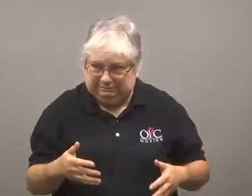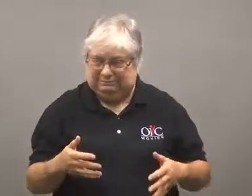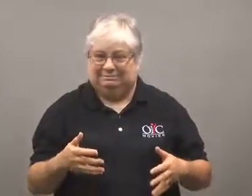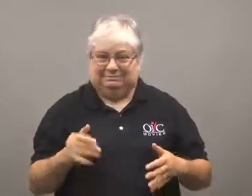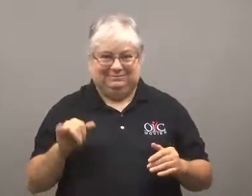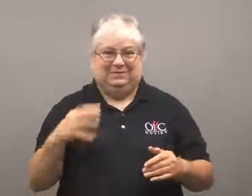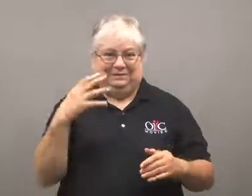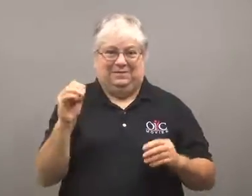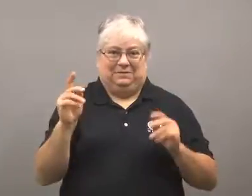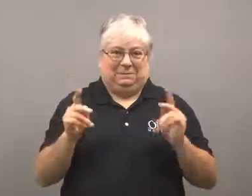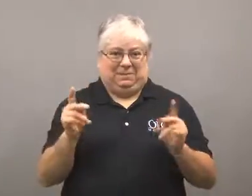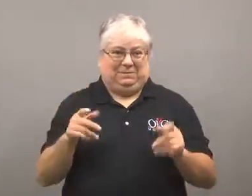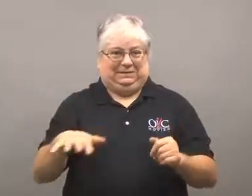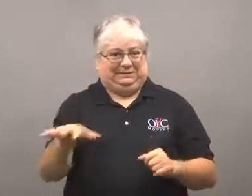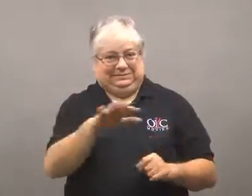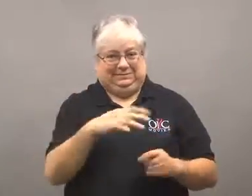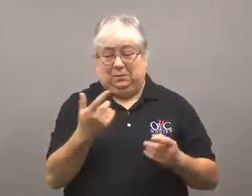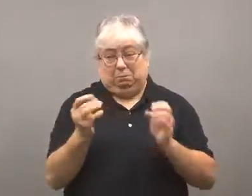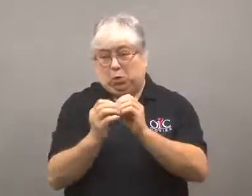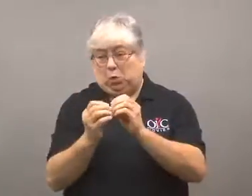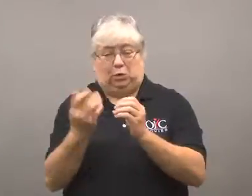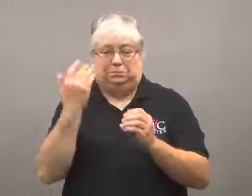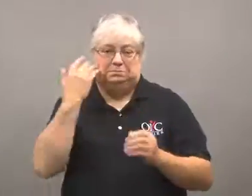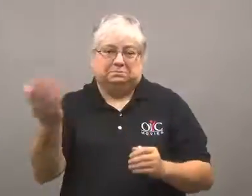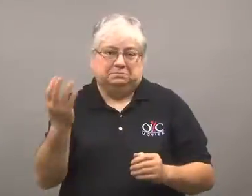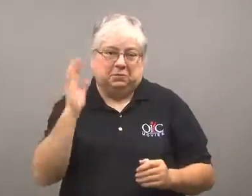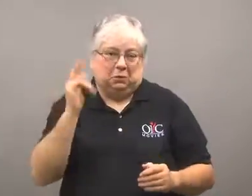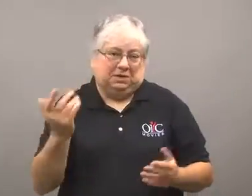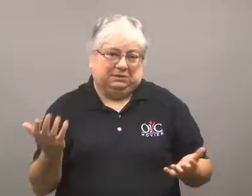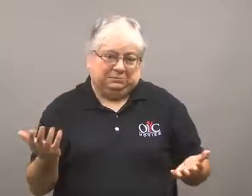That's 50 people under these restrictions. There may be more later.